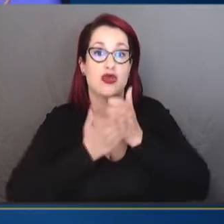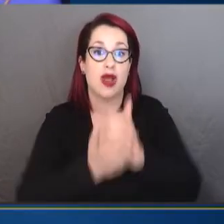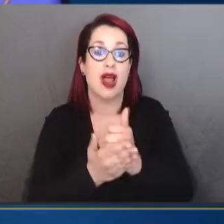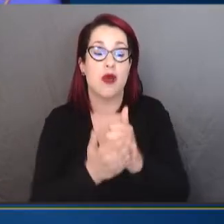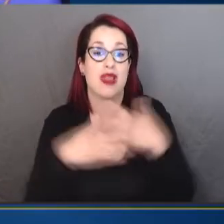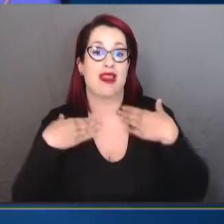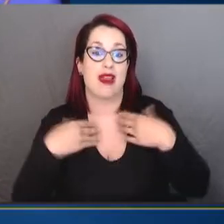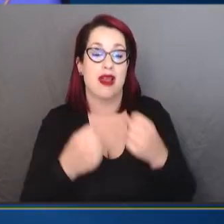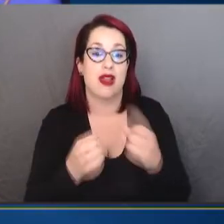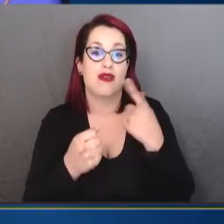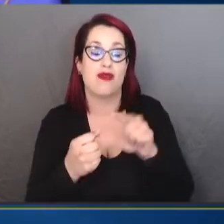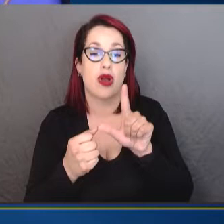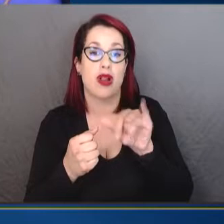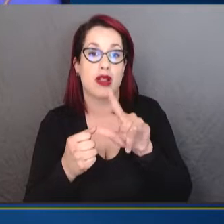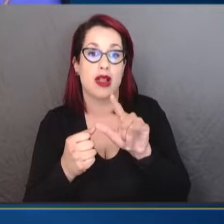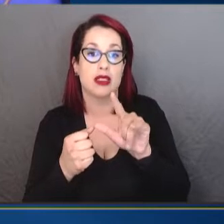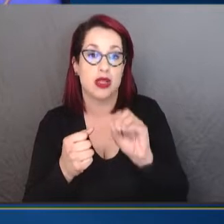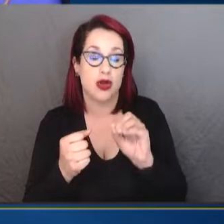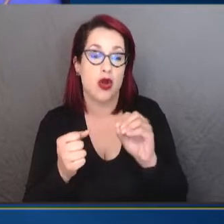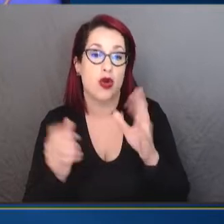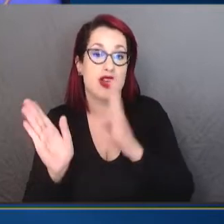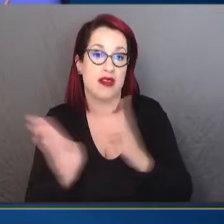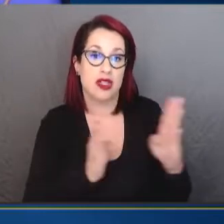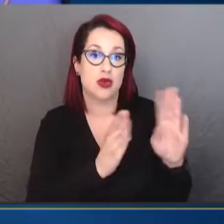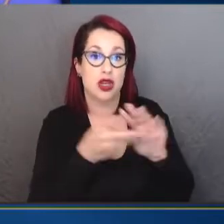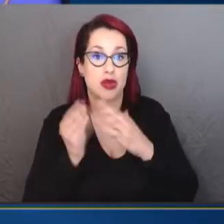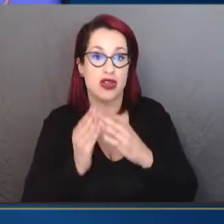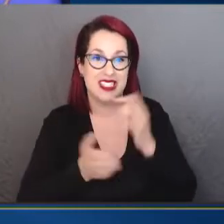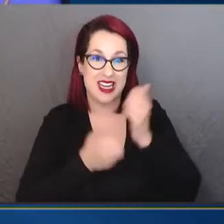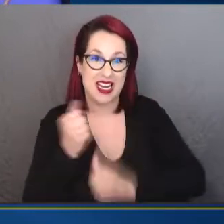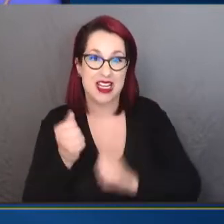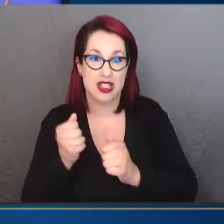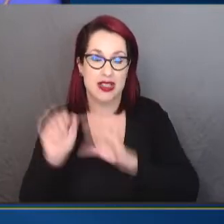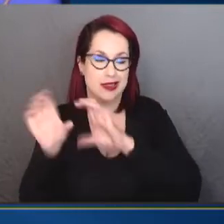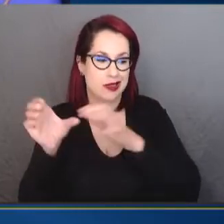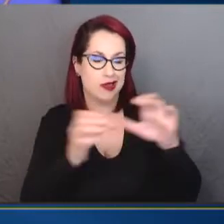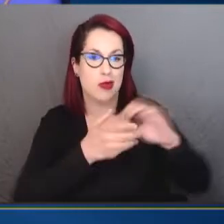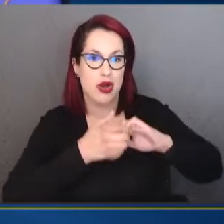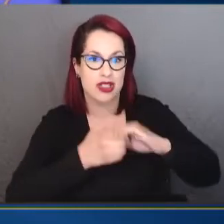Each of these partnerships have their own unique attributes and activities but share a common